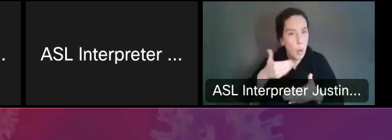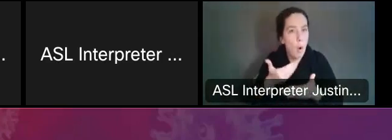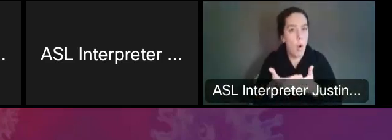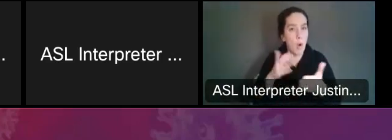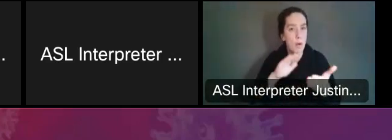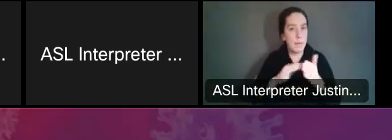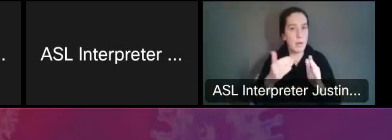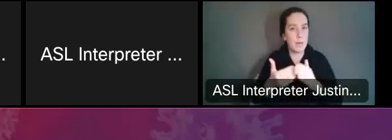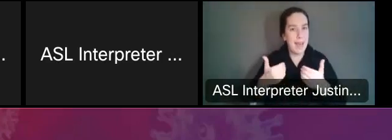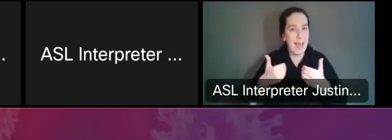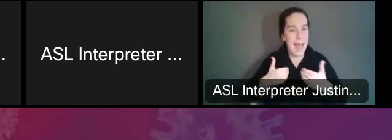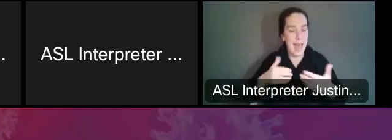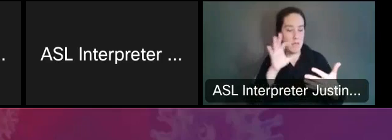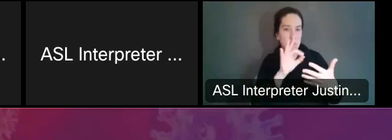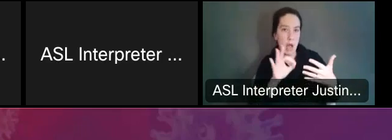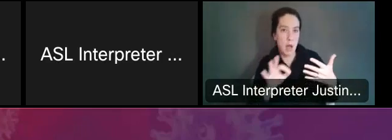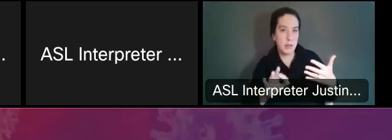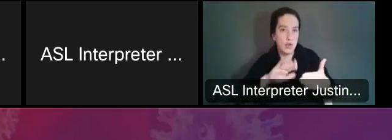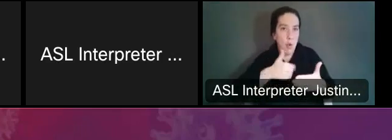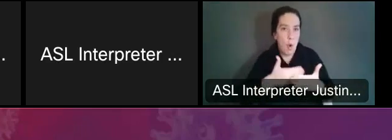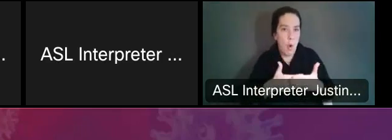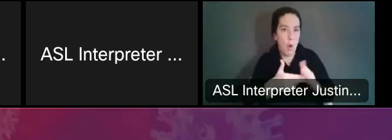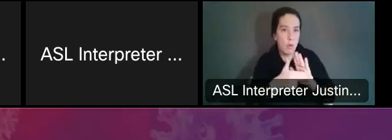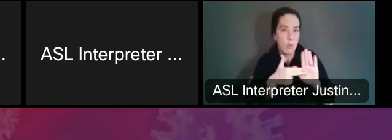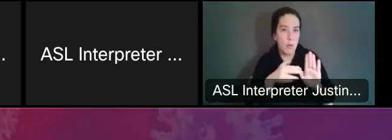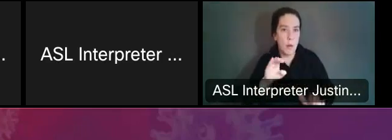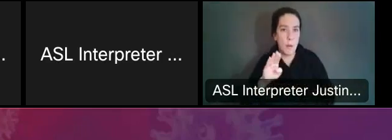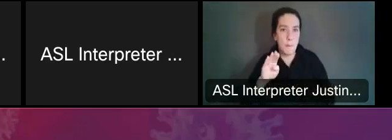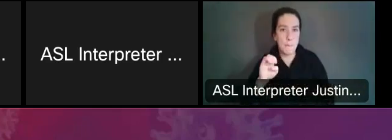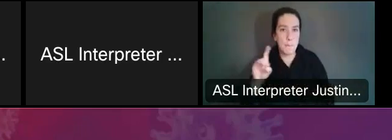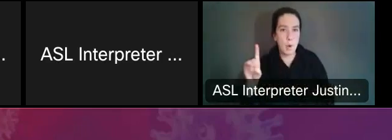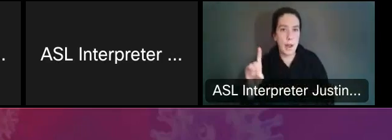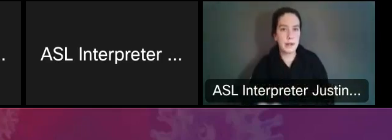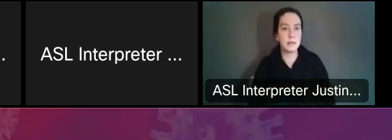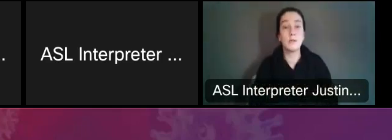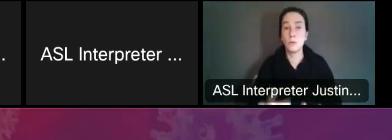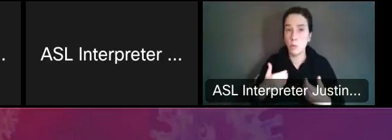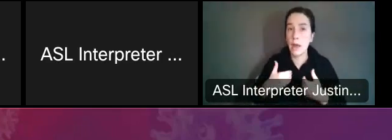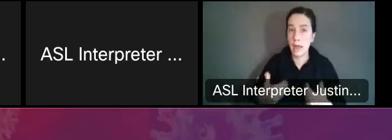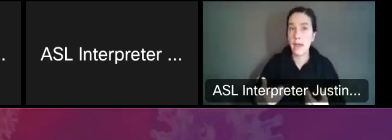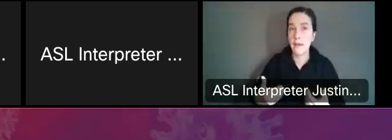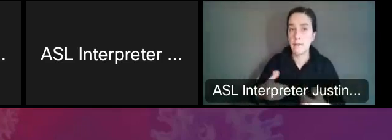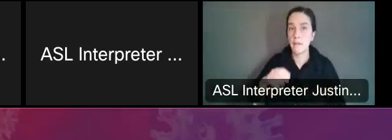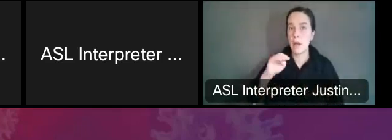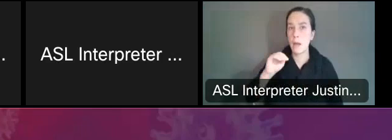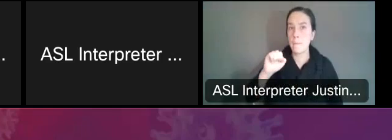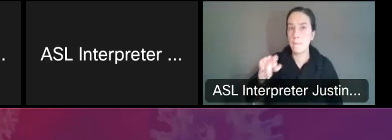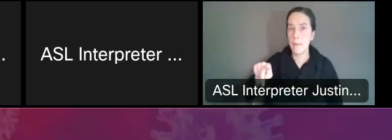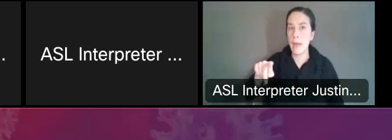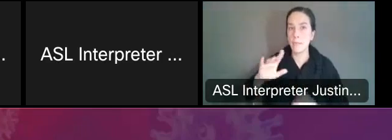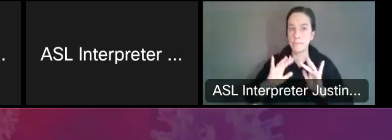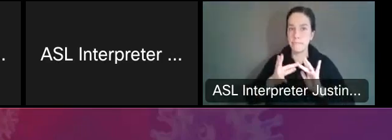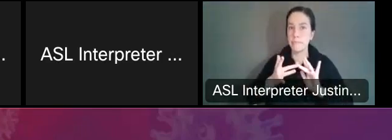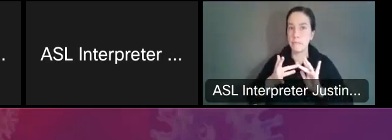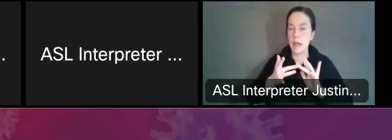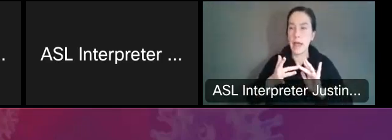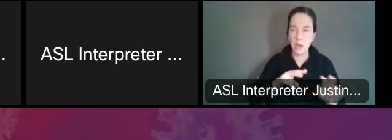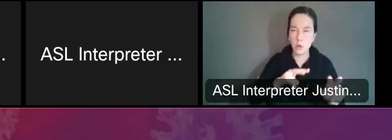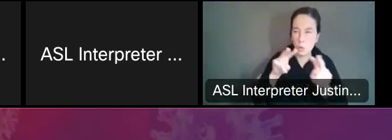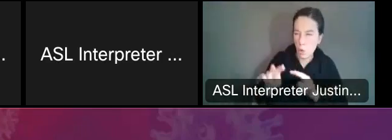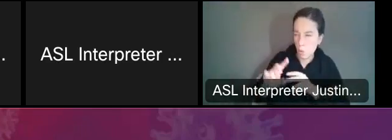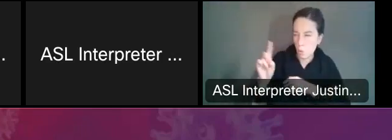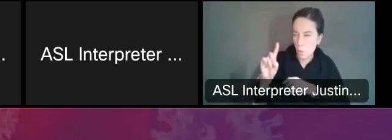The Minnesota Department of health has set up an interactive map to help people find a covert 19 vaccine that's updated on a regular basis.